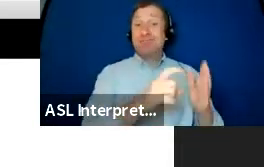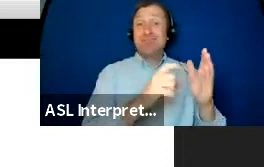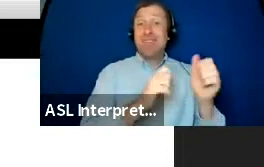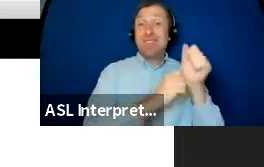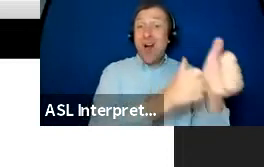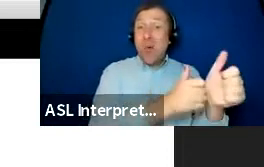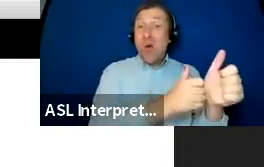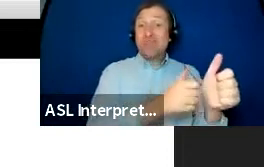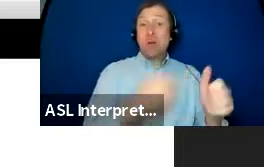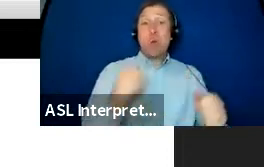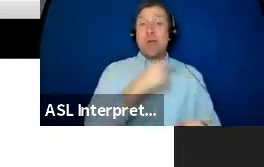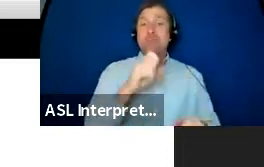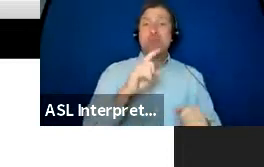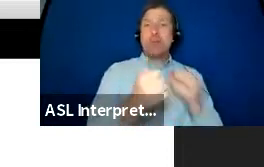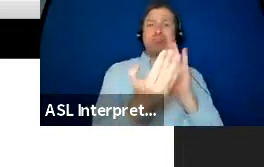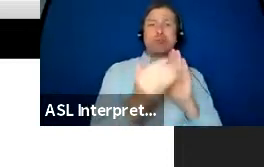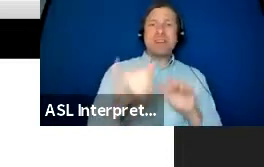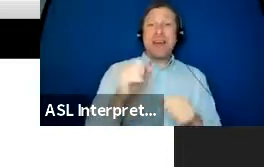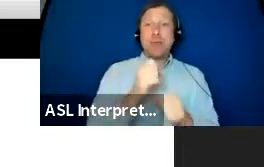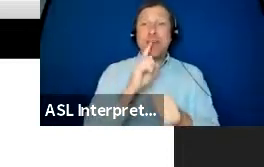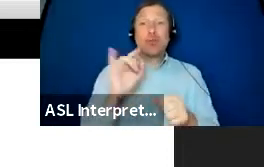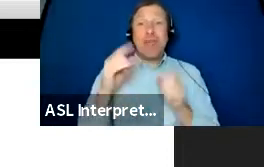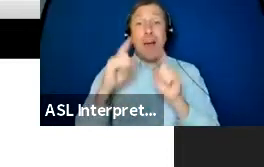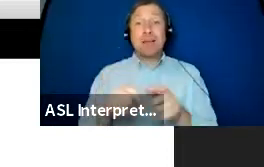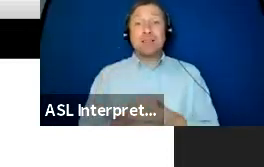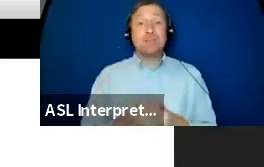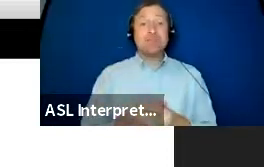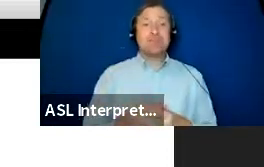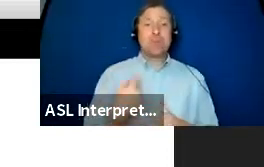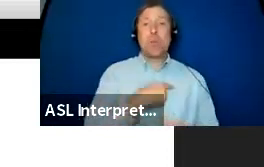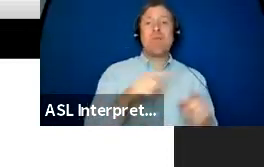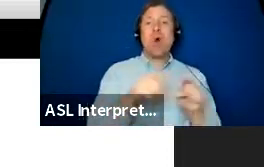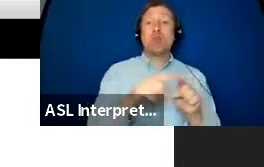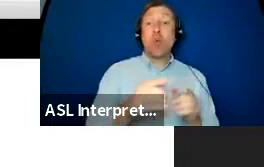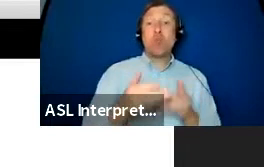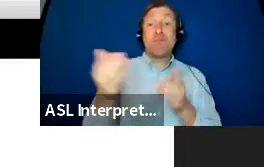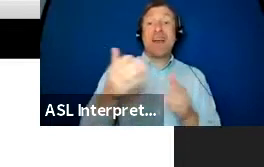and we can take action to help make sure that that happens. We will be providing also summaries of the agreement